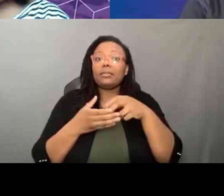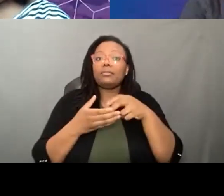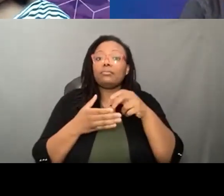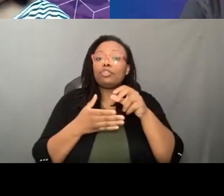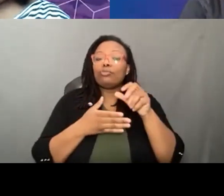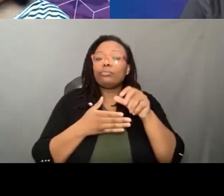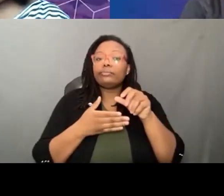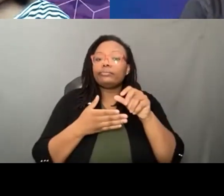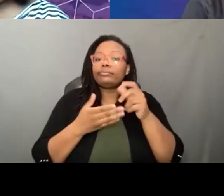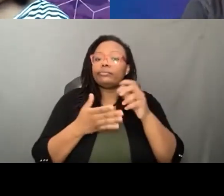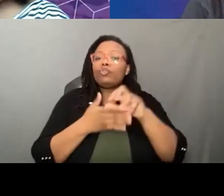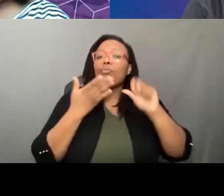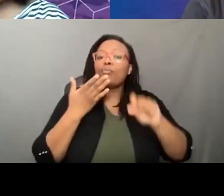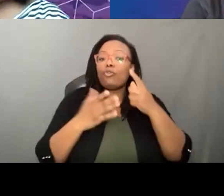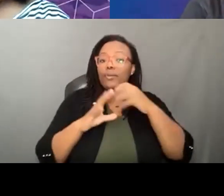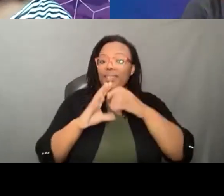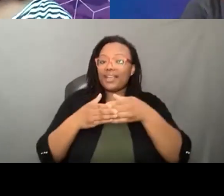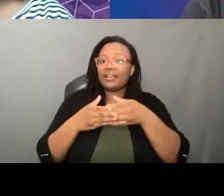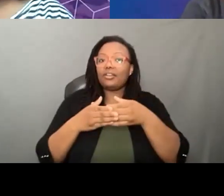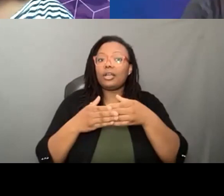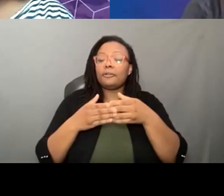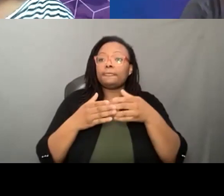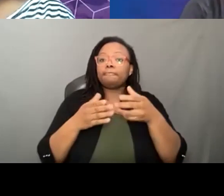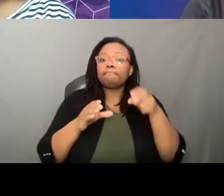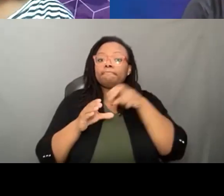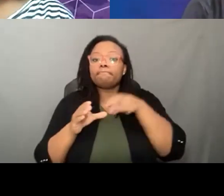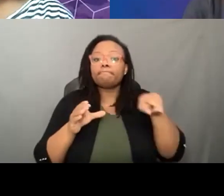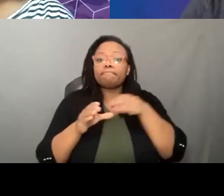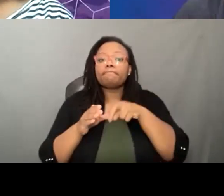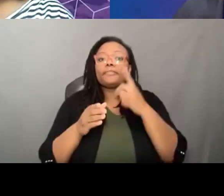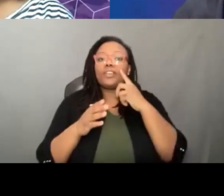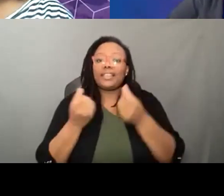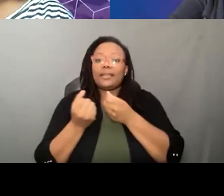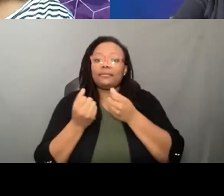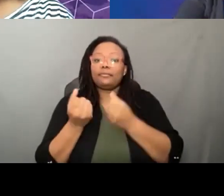of those types of actions, moving in or out of participant support? Jannele Gosey: Okay.